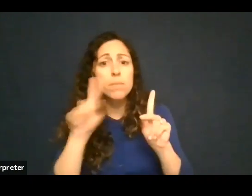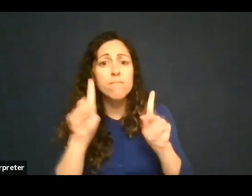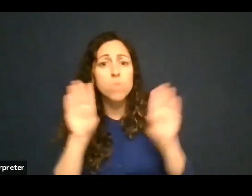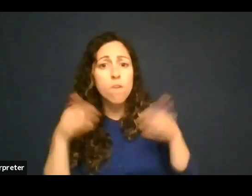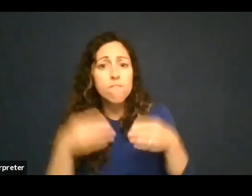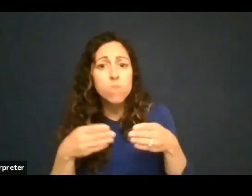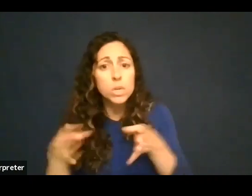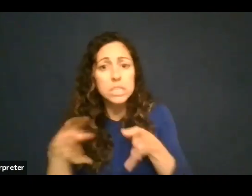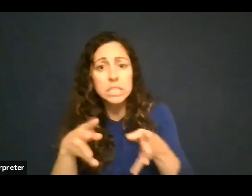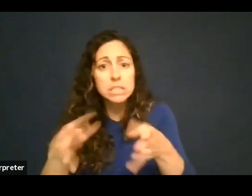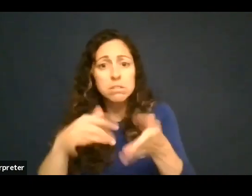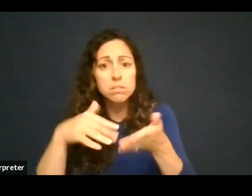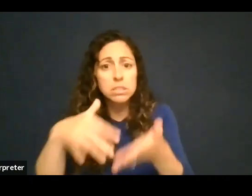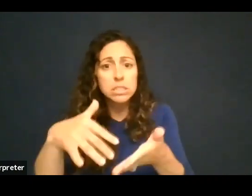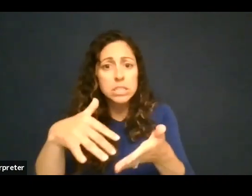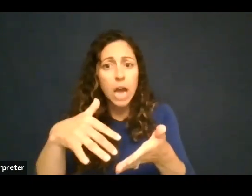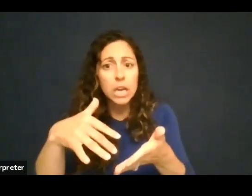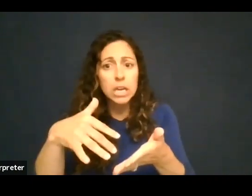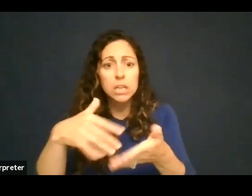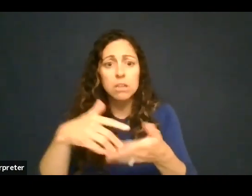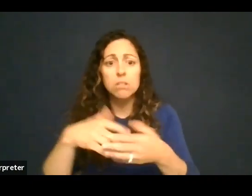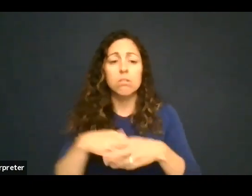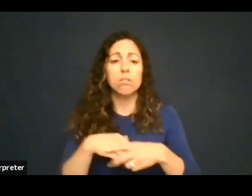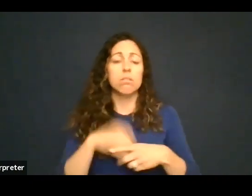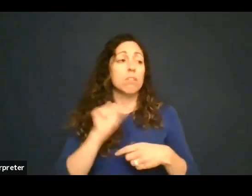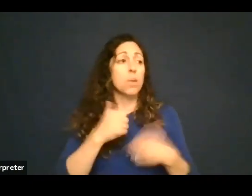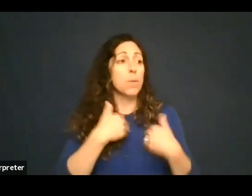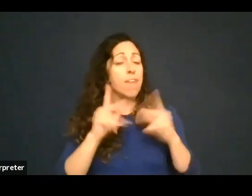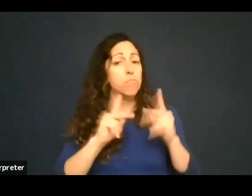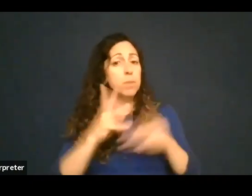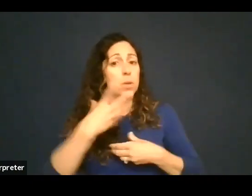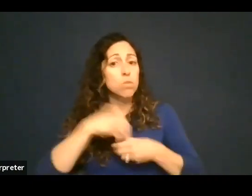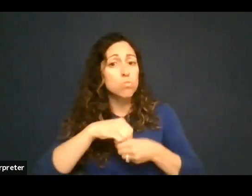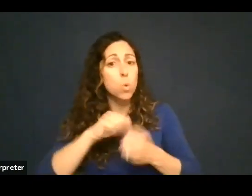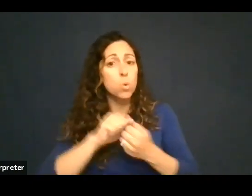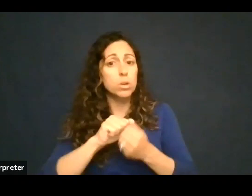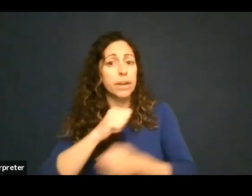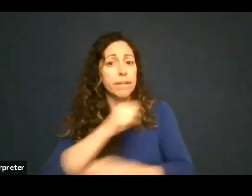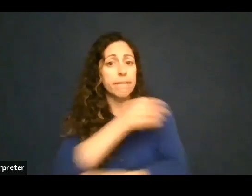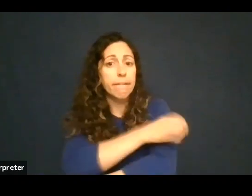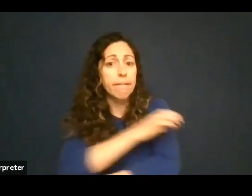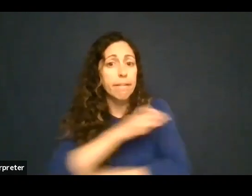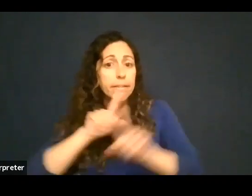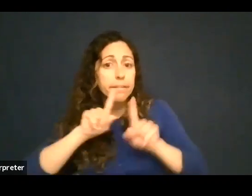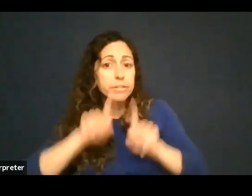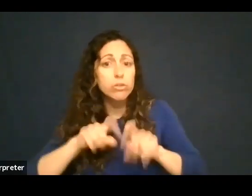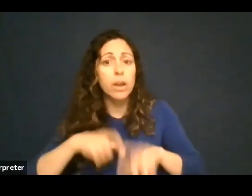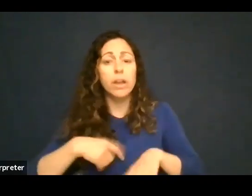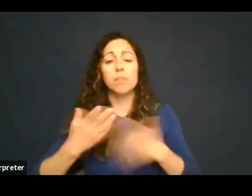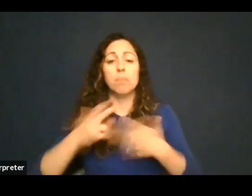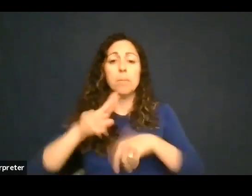Can we get people to enroll in the clinical trial, in a natural history study? And companies also just want to know about the prevalence.